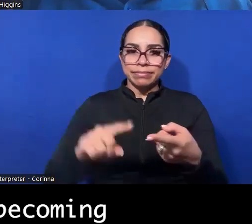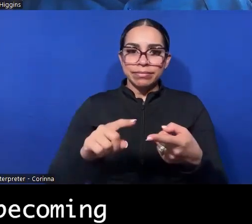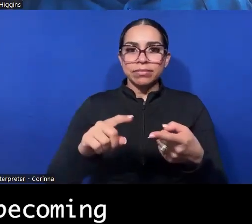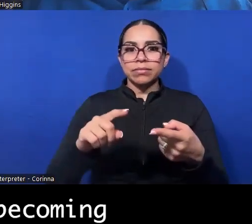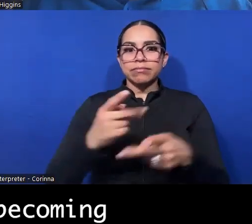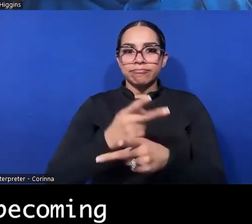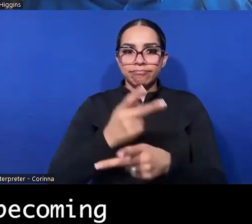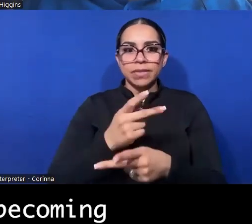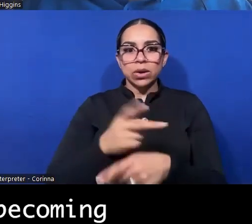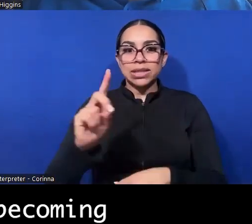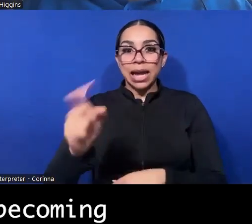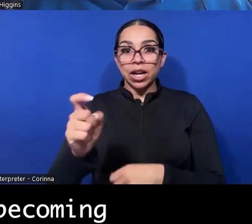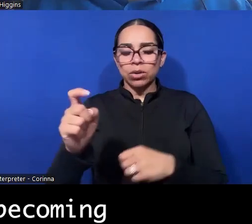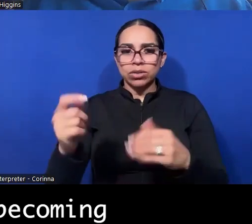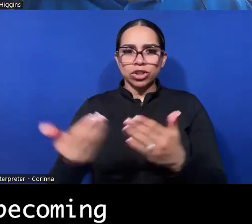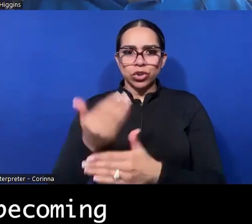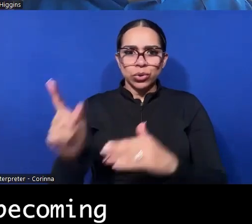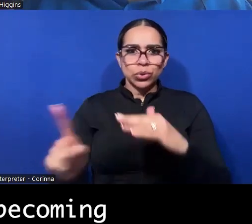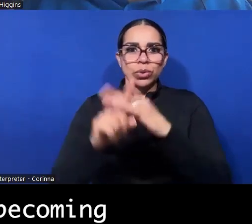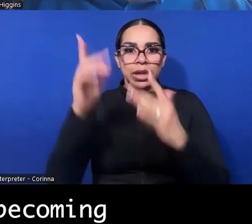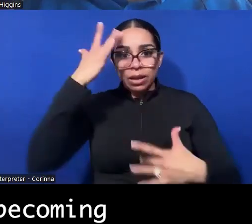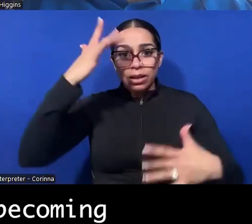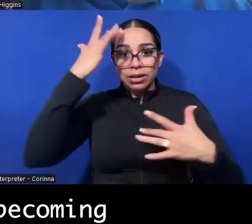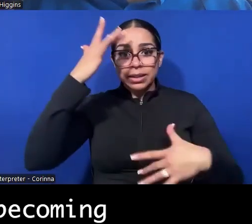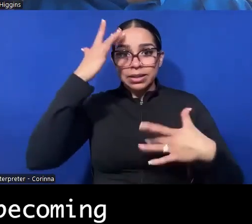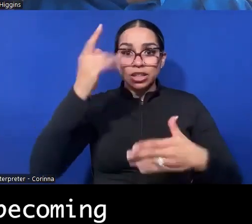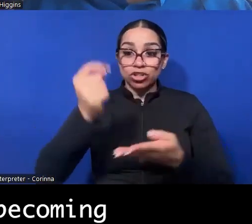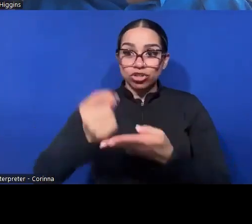prior to, you know, the illness becoming more significant or serious in adulthood.